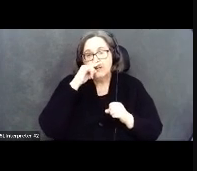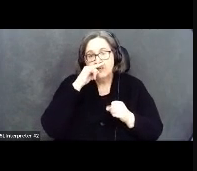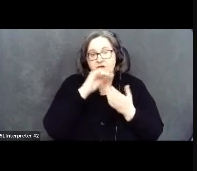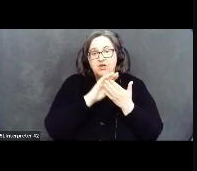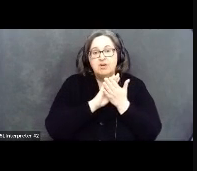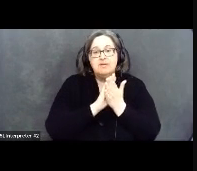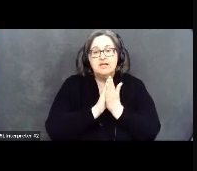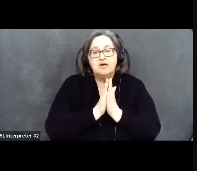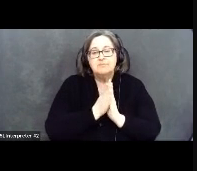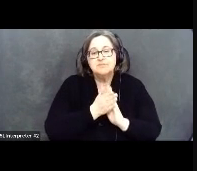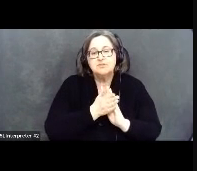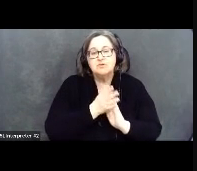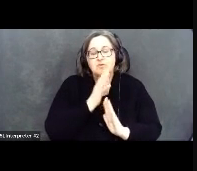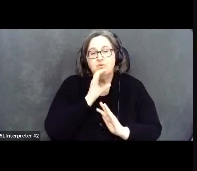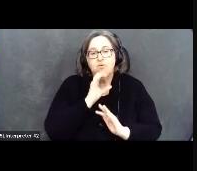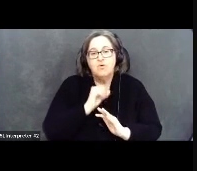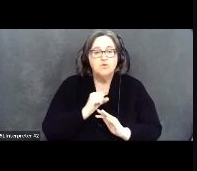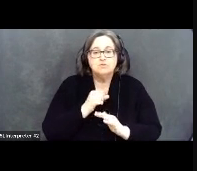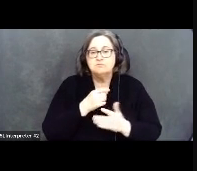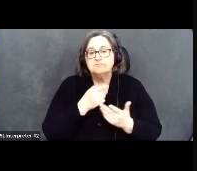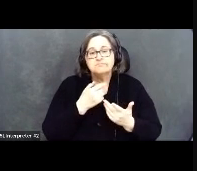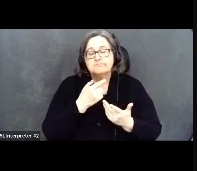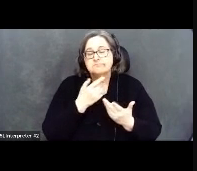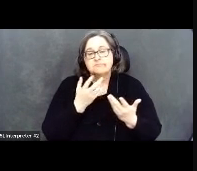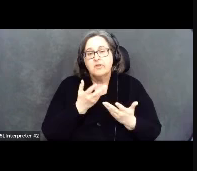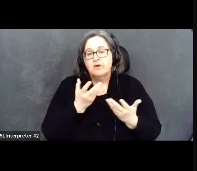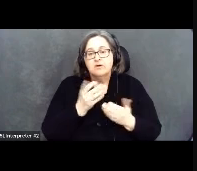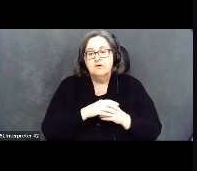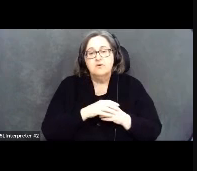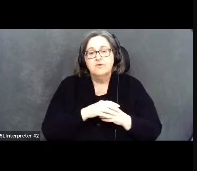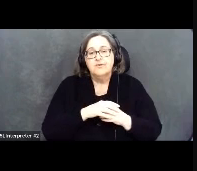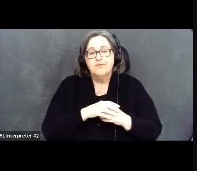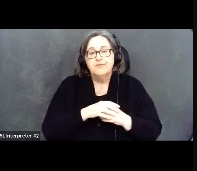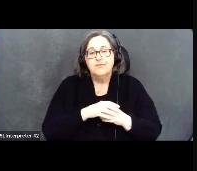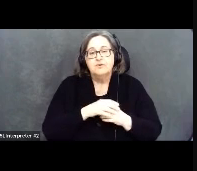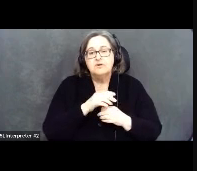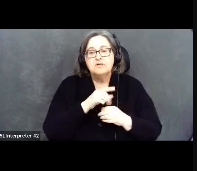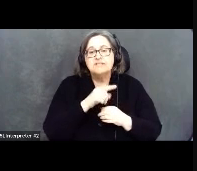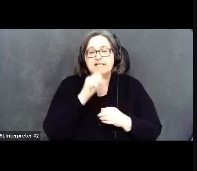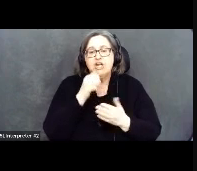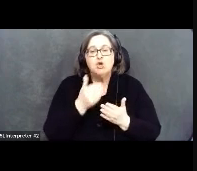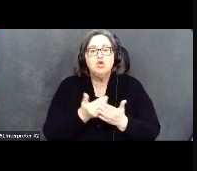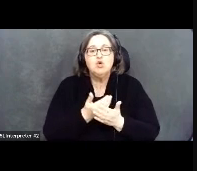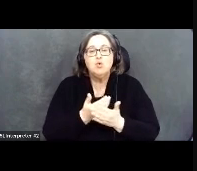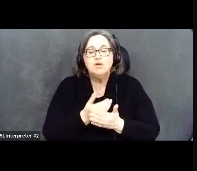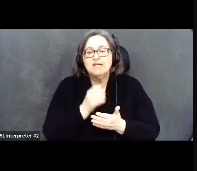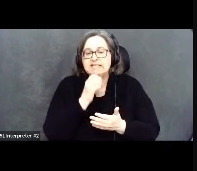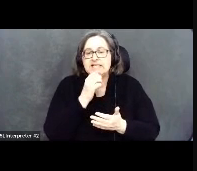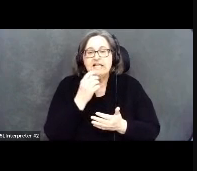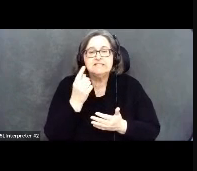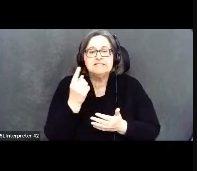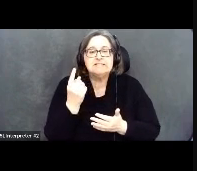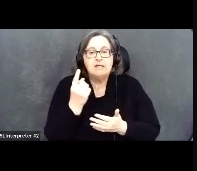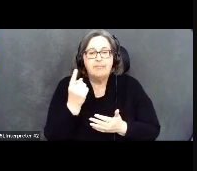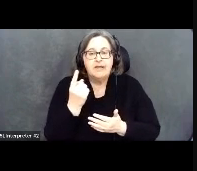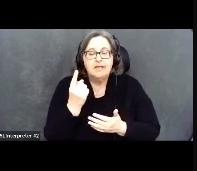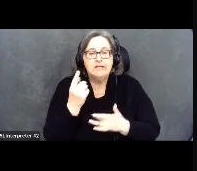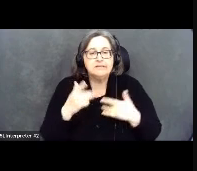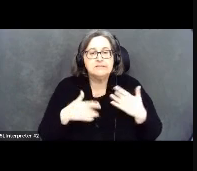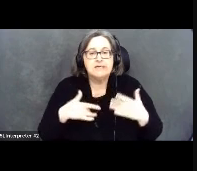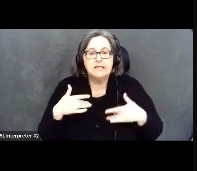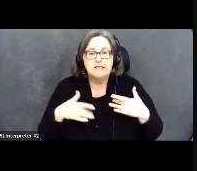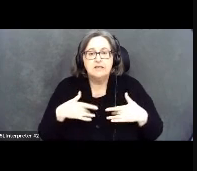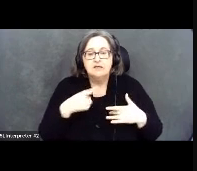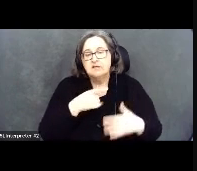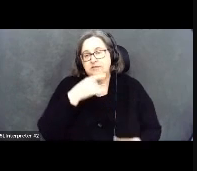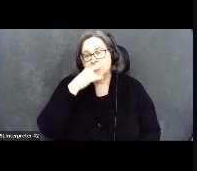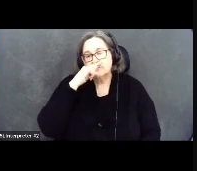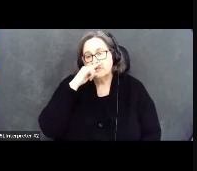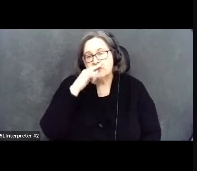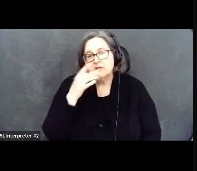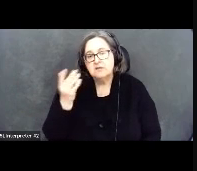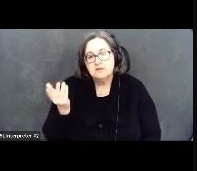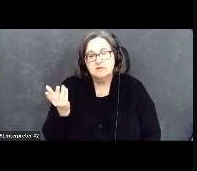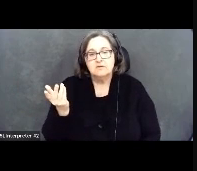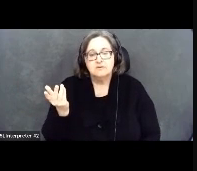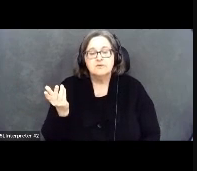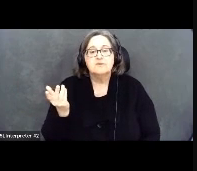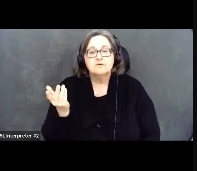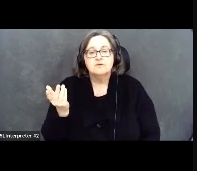very old. He is no longer new. He is no longer something exciting. He is a kid. He is stagnant.